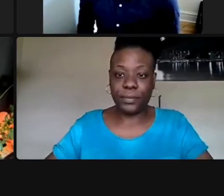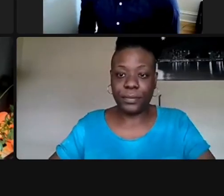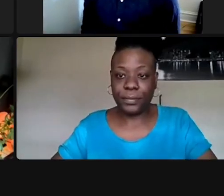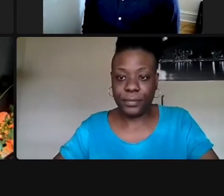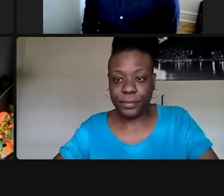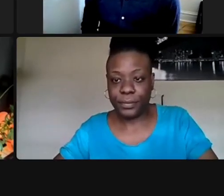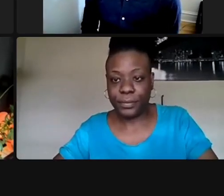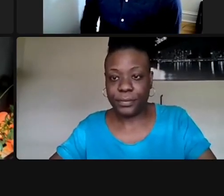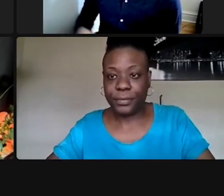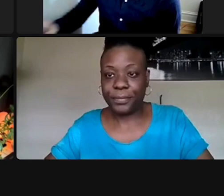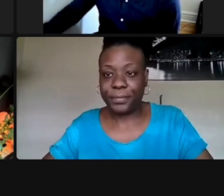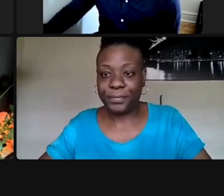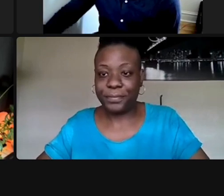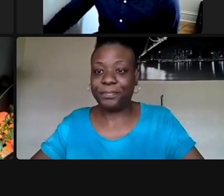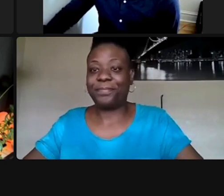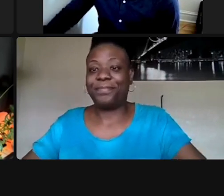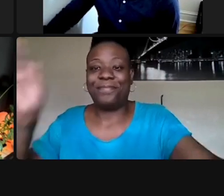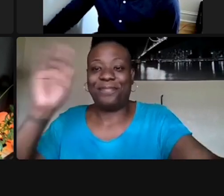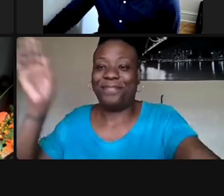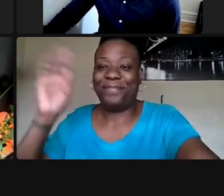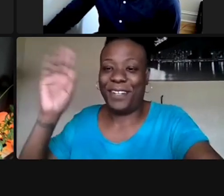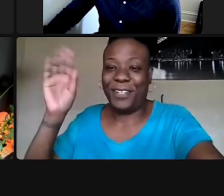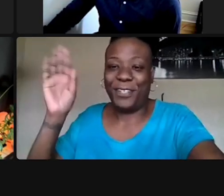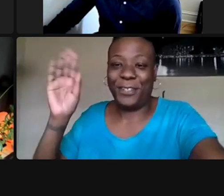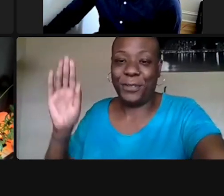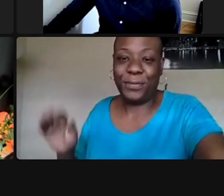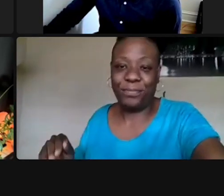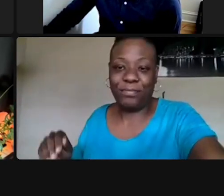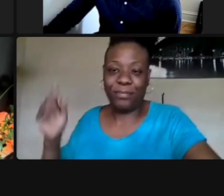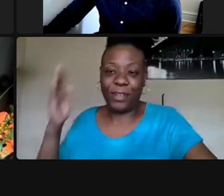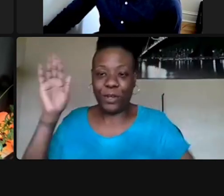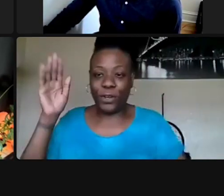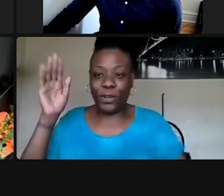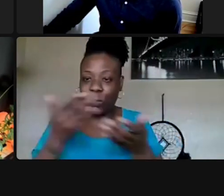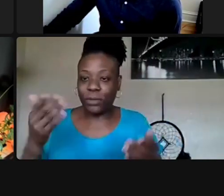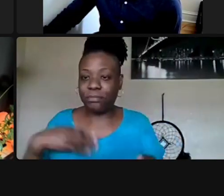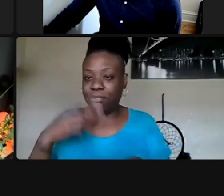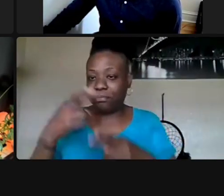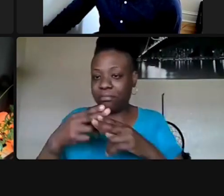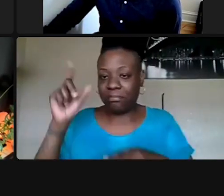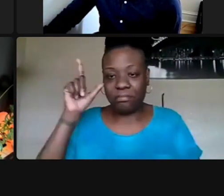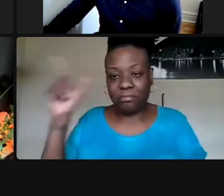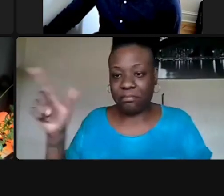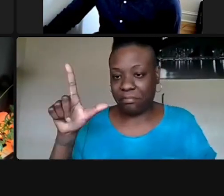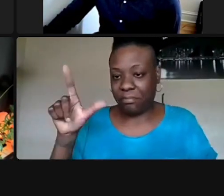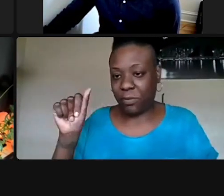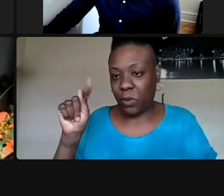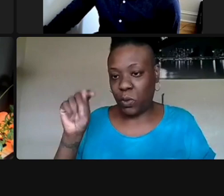that you've seen just a few moments ago. Latoya says, hello, hello, everyone.